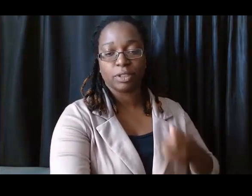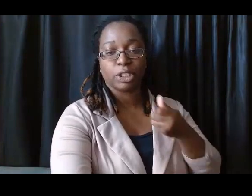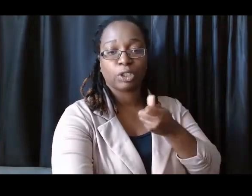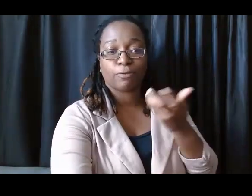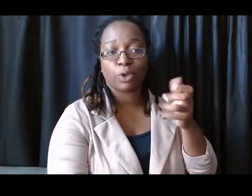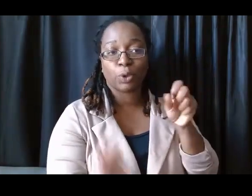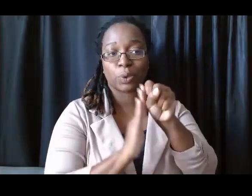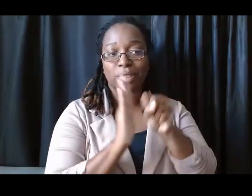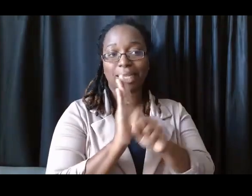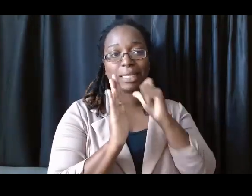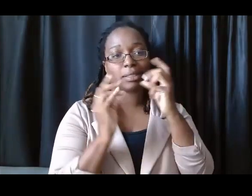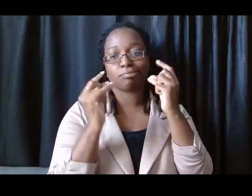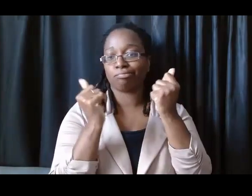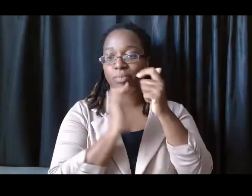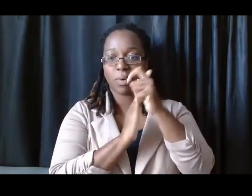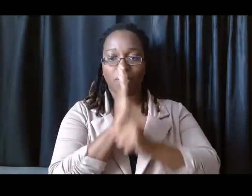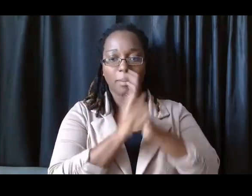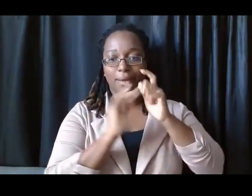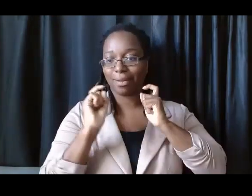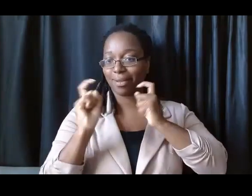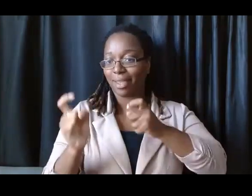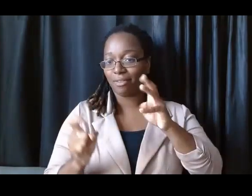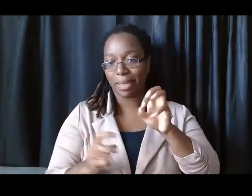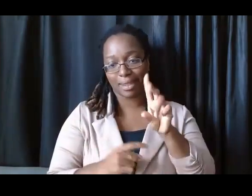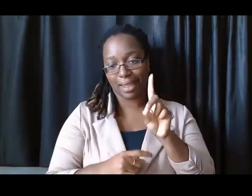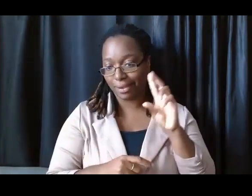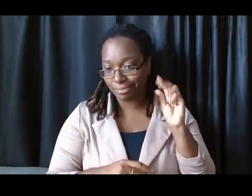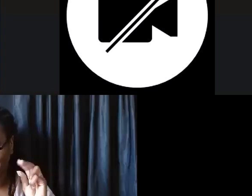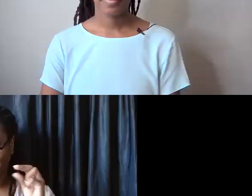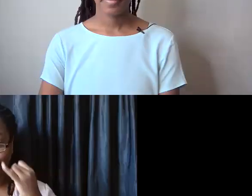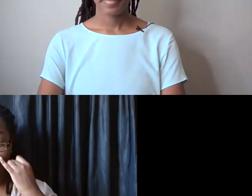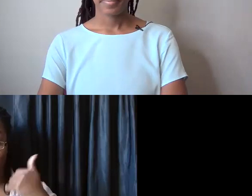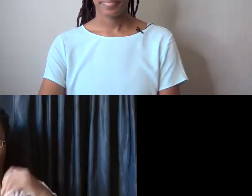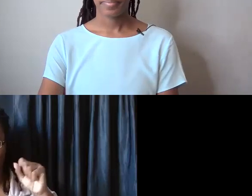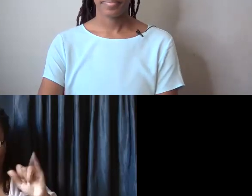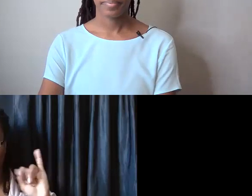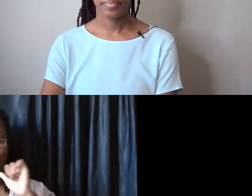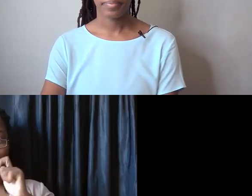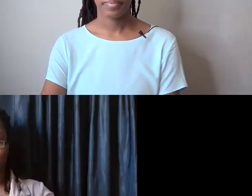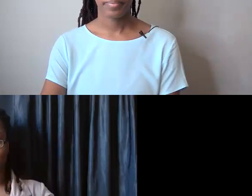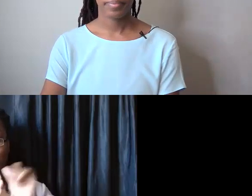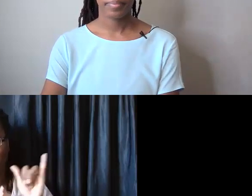automatically give Medicaid to someone who has SSI, like Virginia. That's an example.